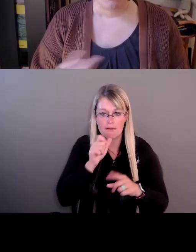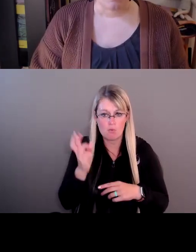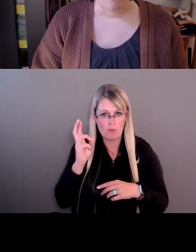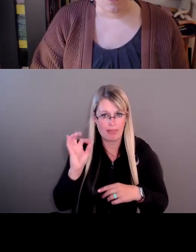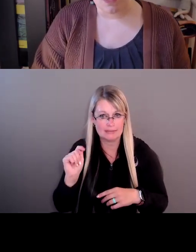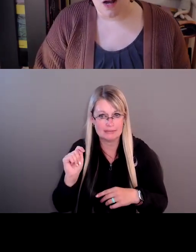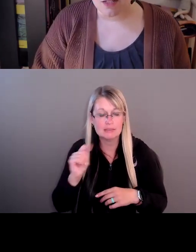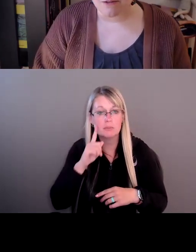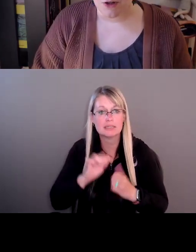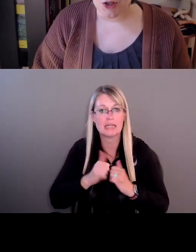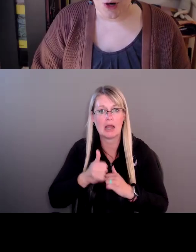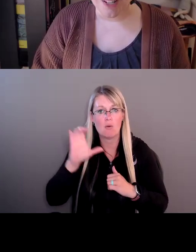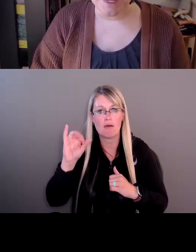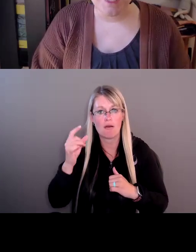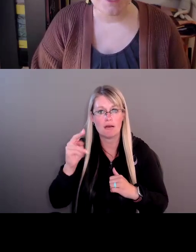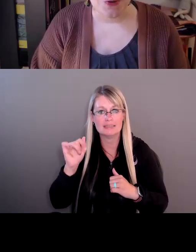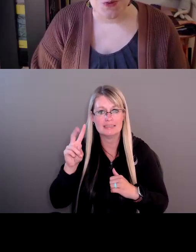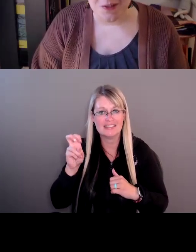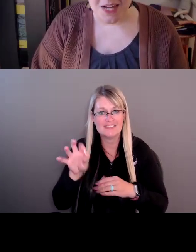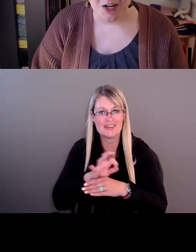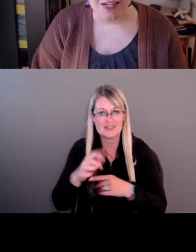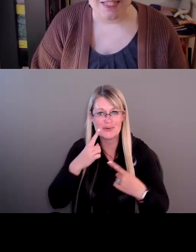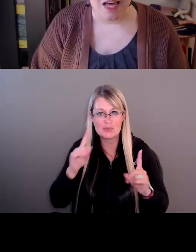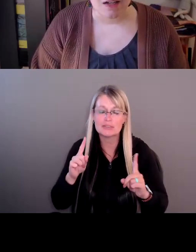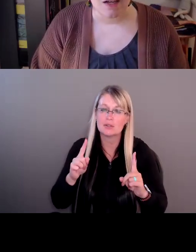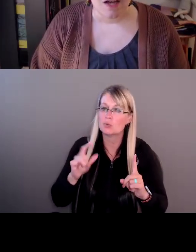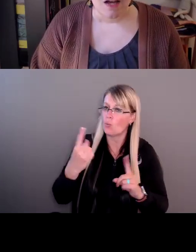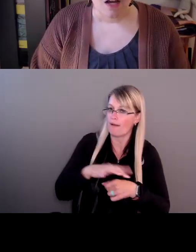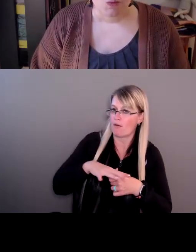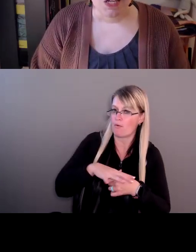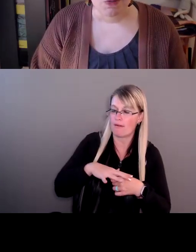because of the way that the cognitive function works, so it's one of those areas where it can be